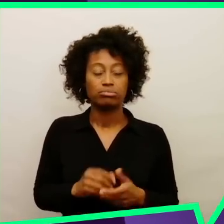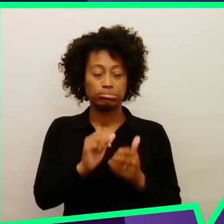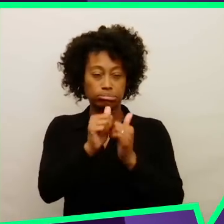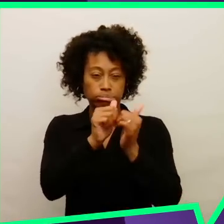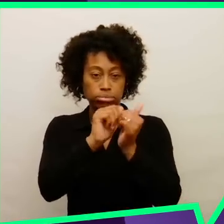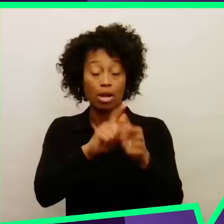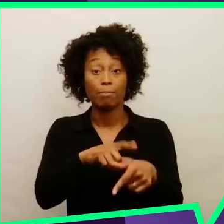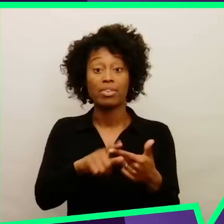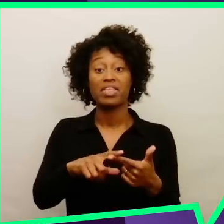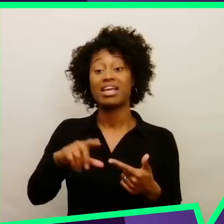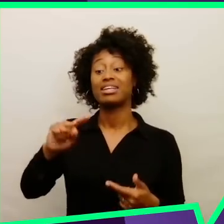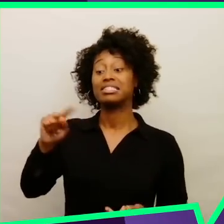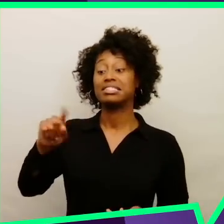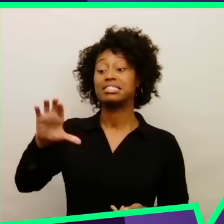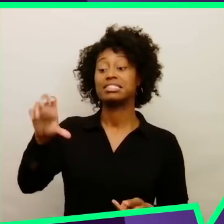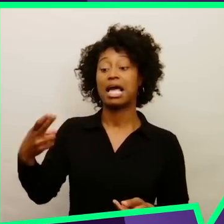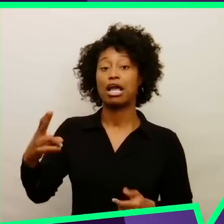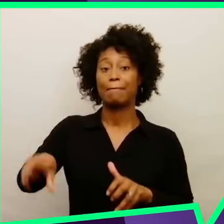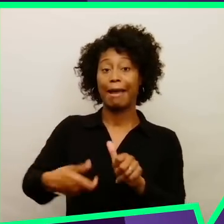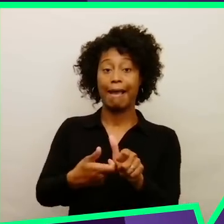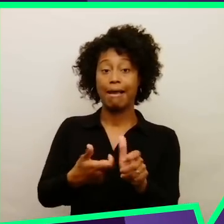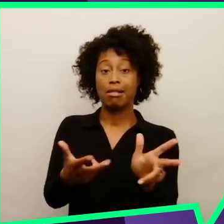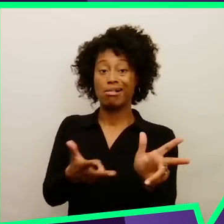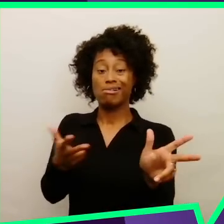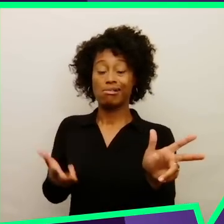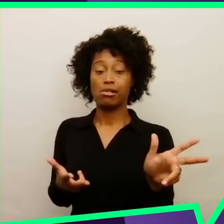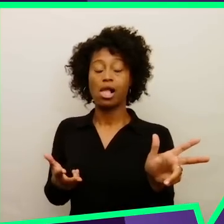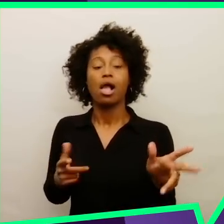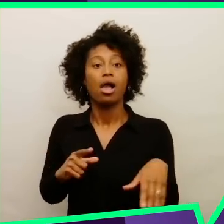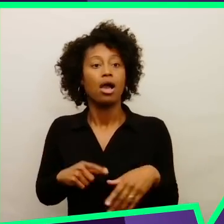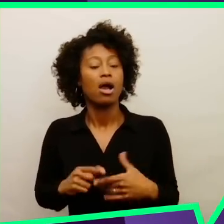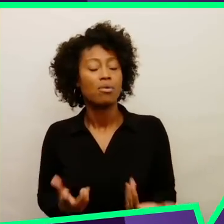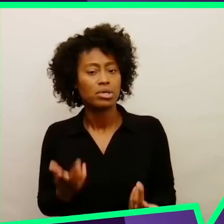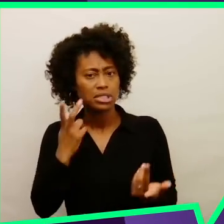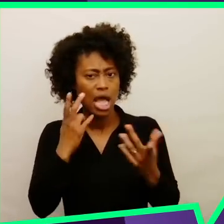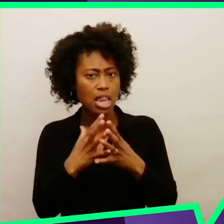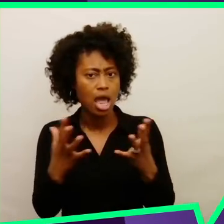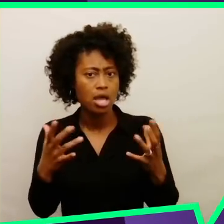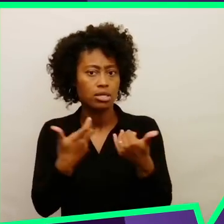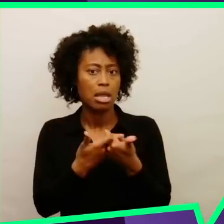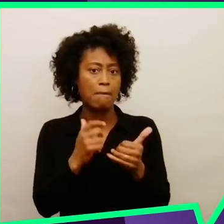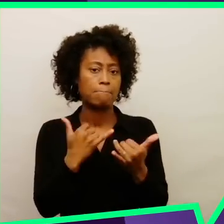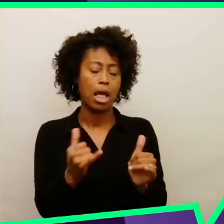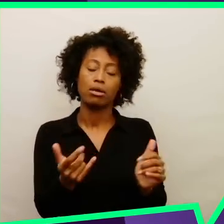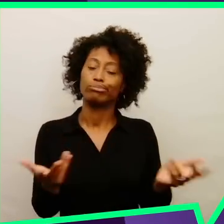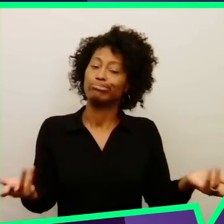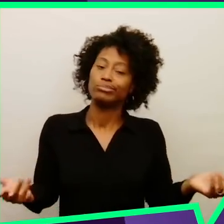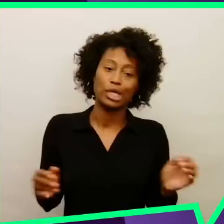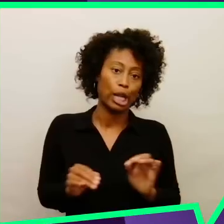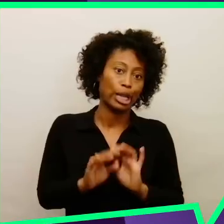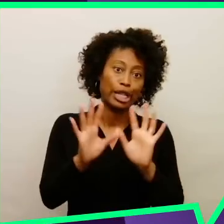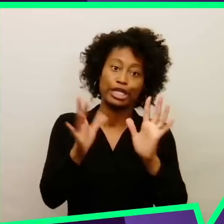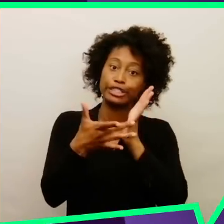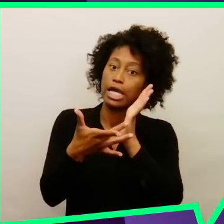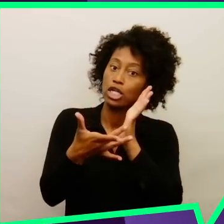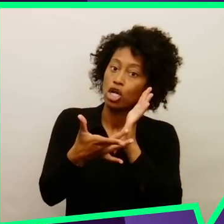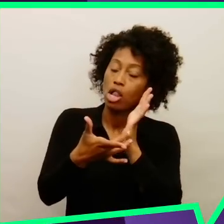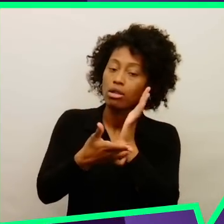followed by Zach. And I'm seeing a lot of gameplay that very clearly is